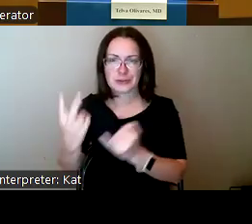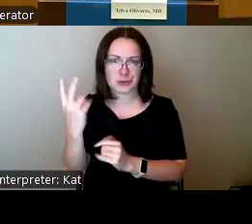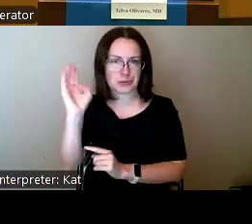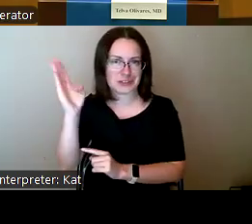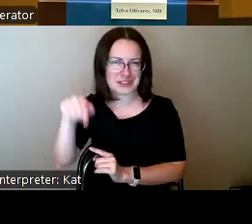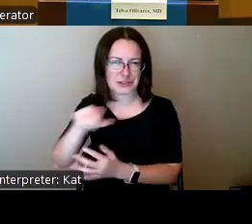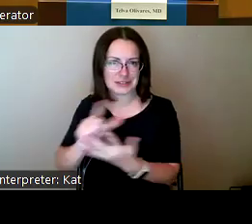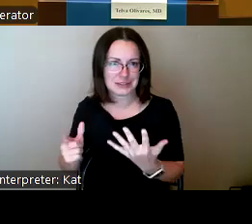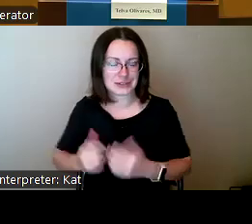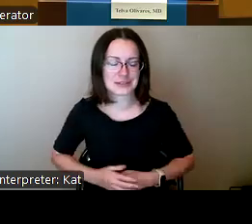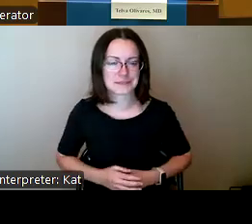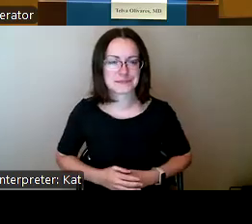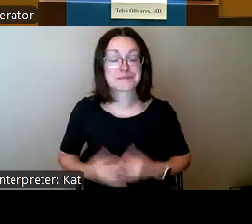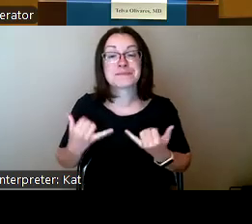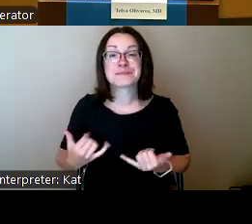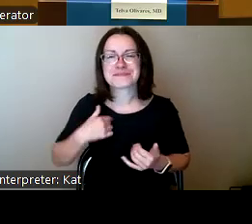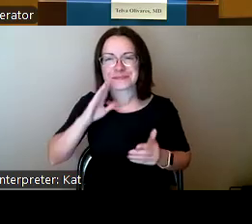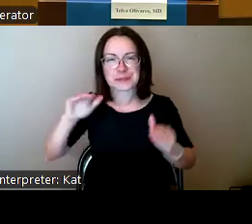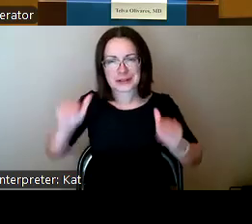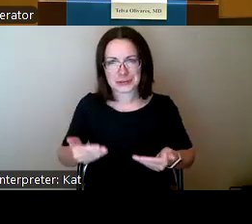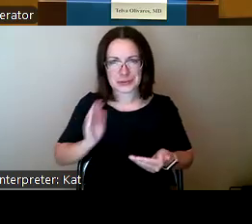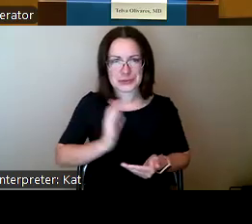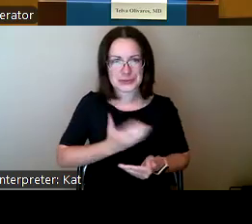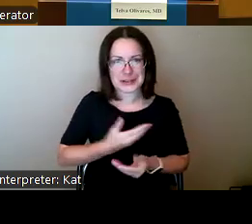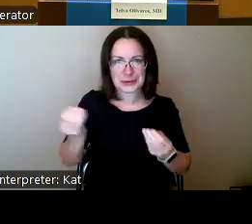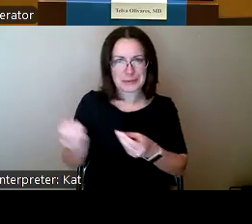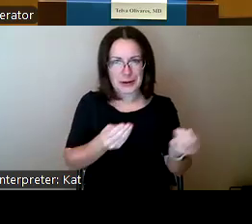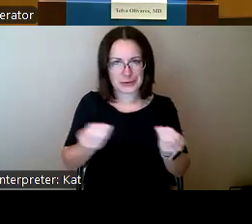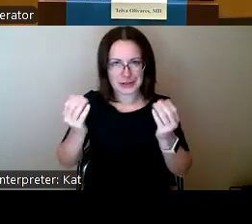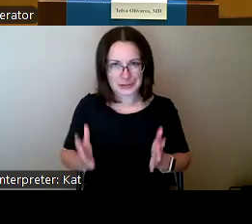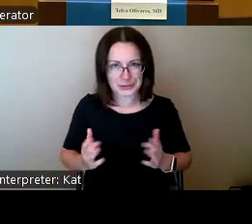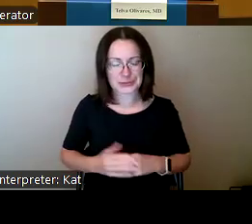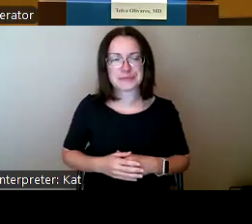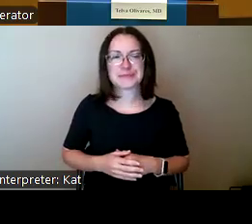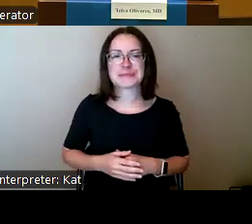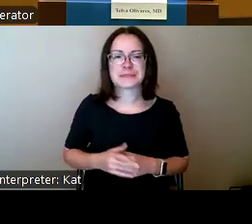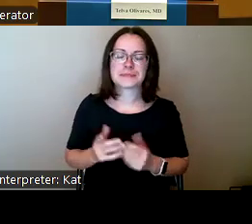I'd like to introduce to you today our moderator, and most of the people in this room and probably